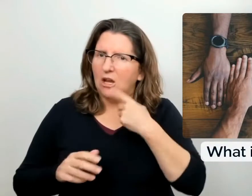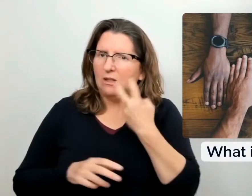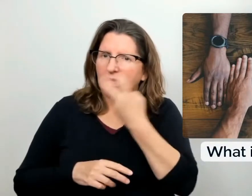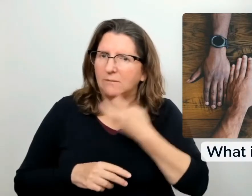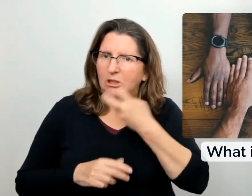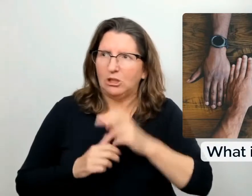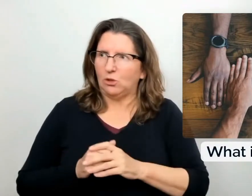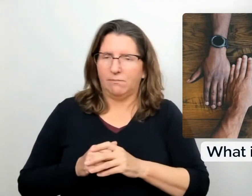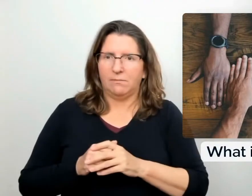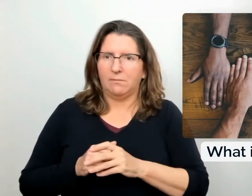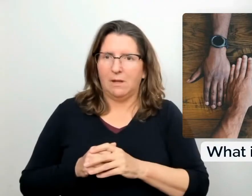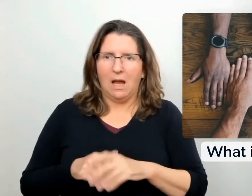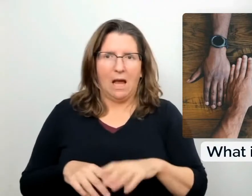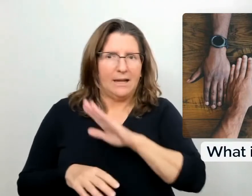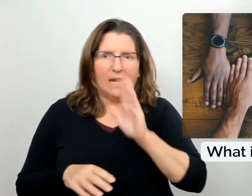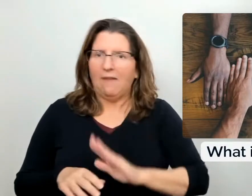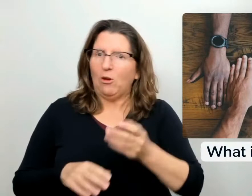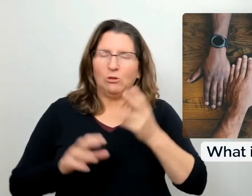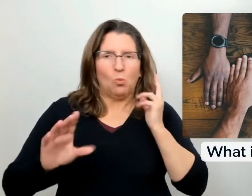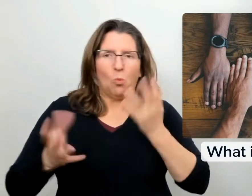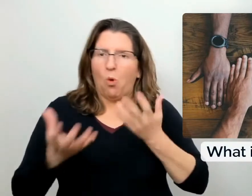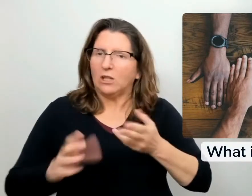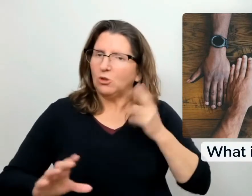Hard of hearing speech is different from a hearing person's speech.